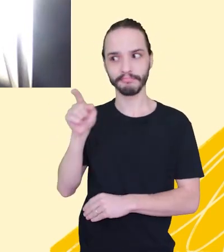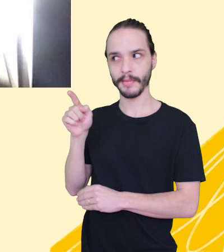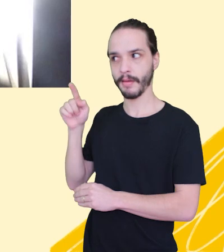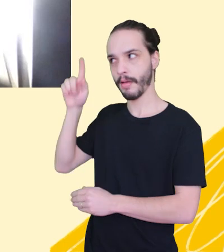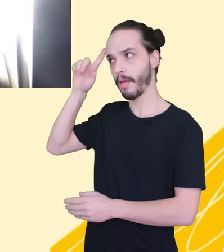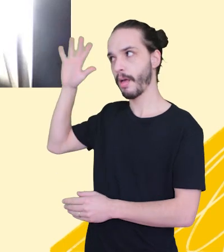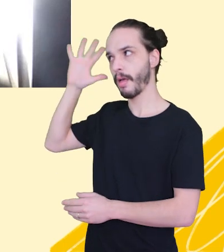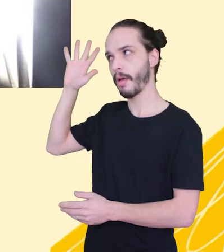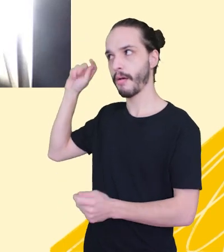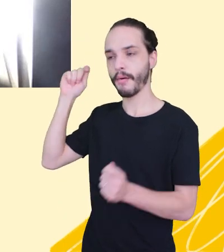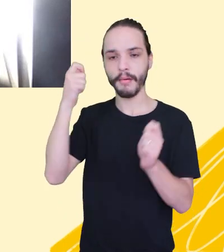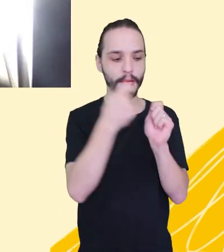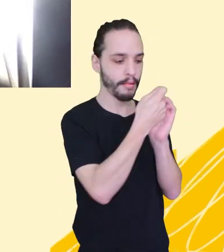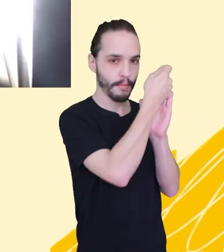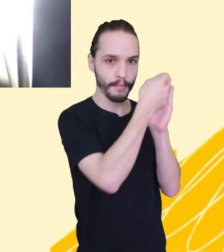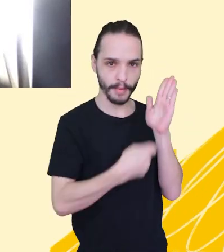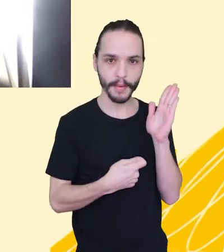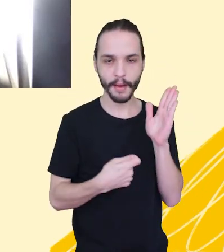Because if there was...